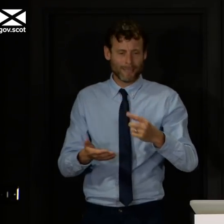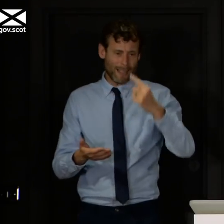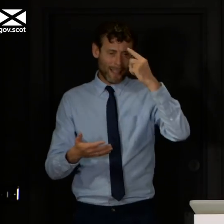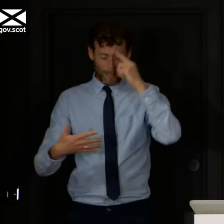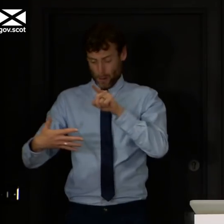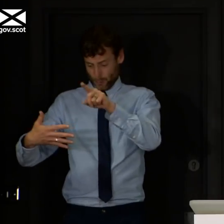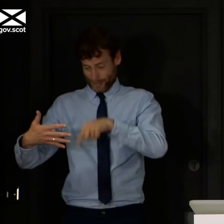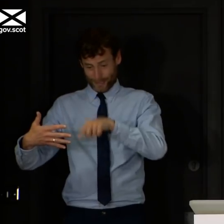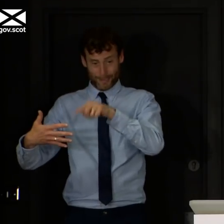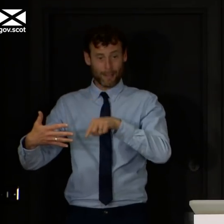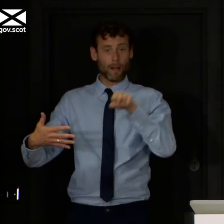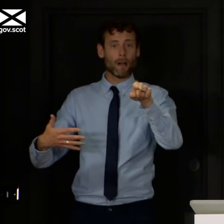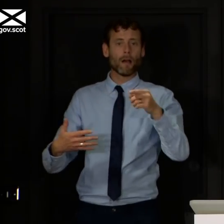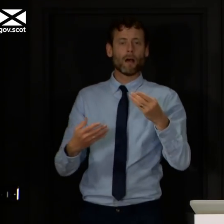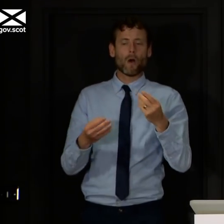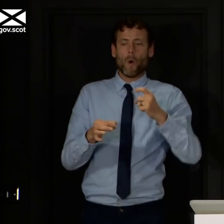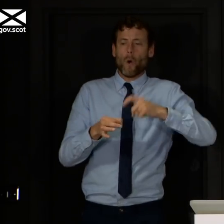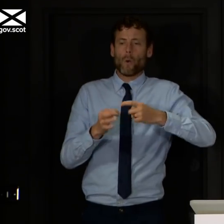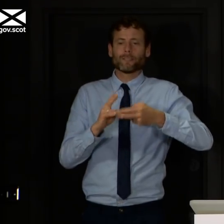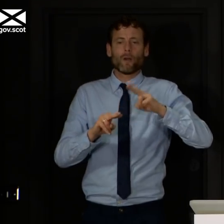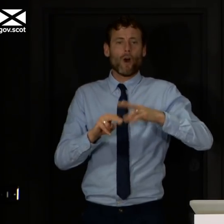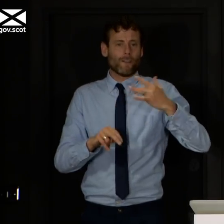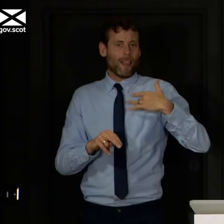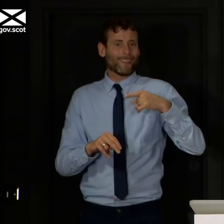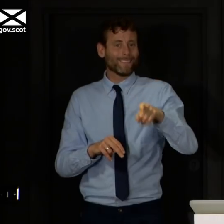that'll be a balance of getting the economy back together to try to mitigate some of the